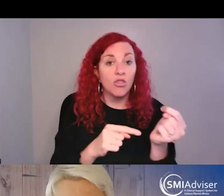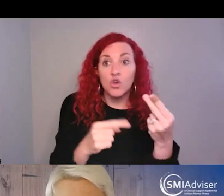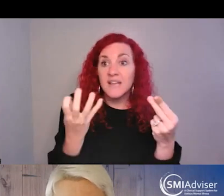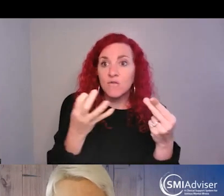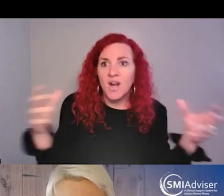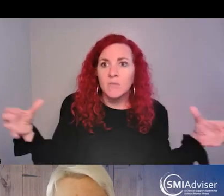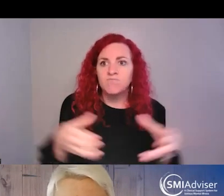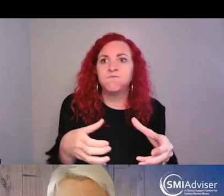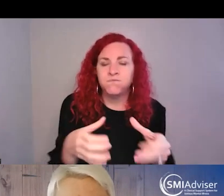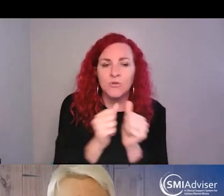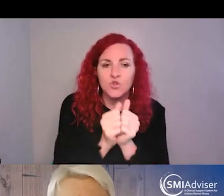BACK UP.